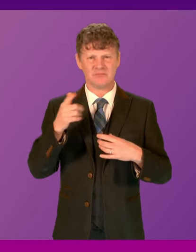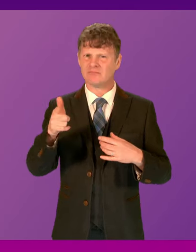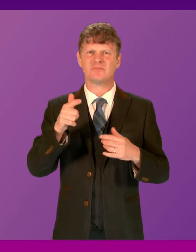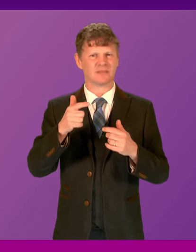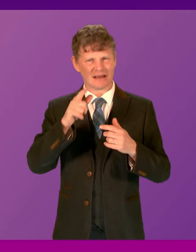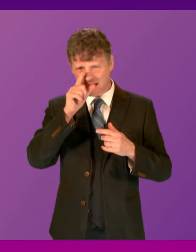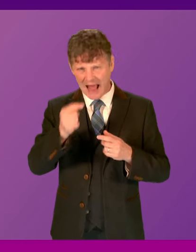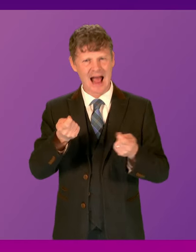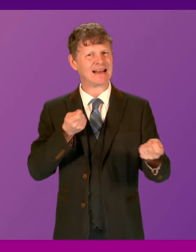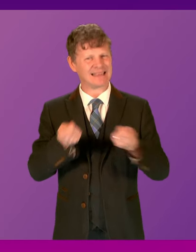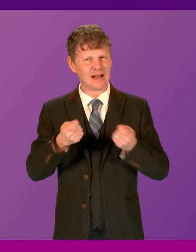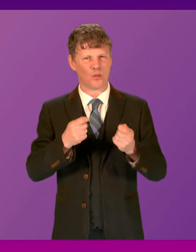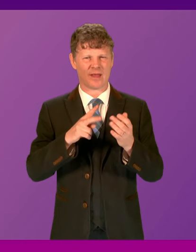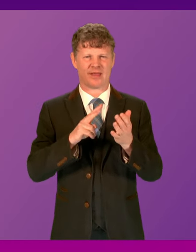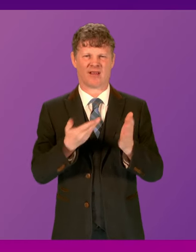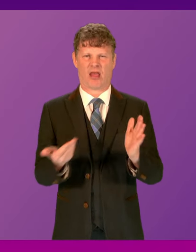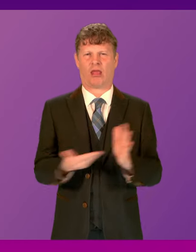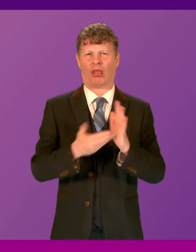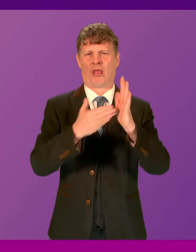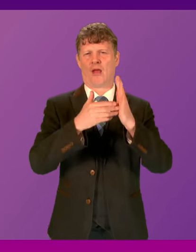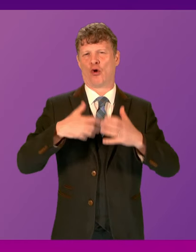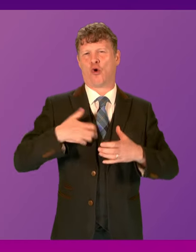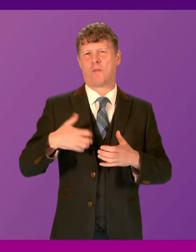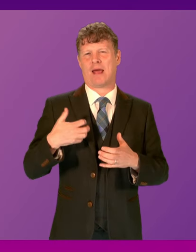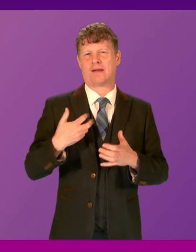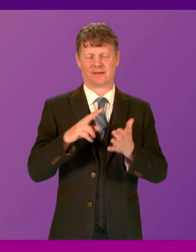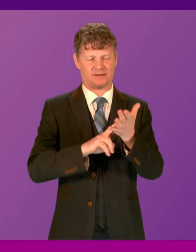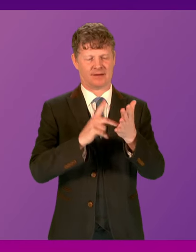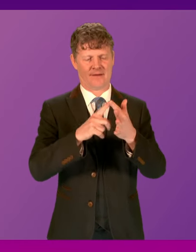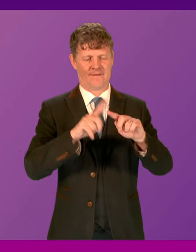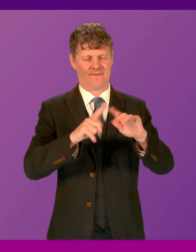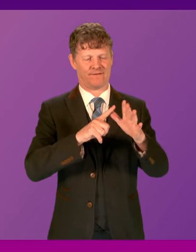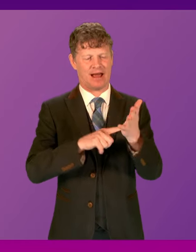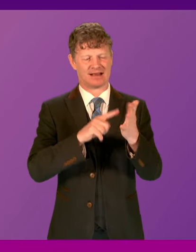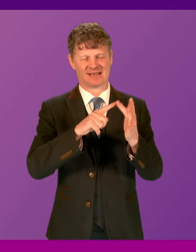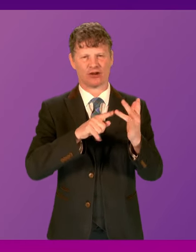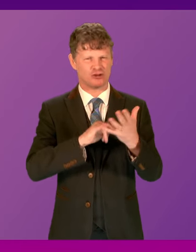with vexatious complaints right across the legal framework within which they operate.